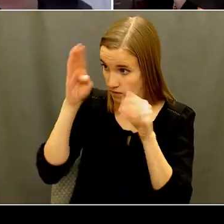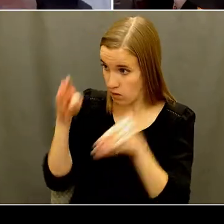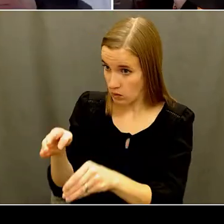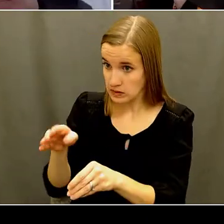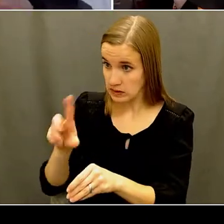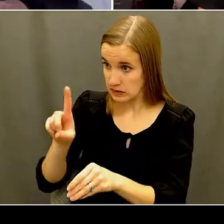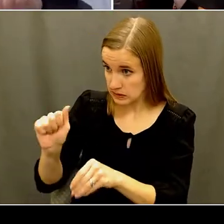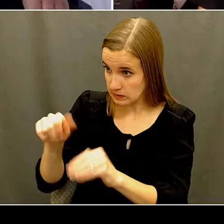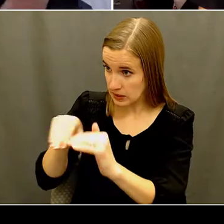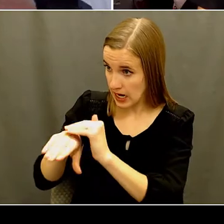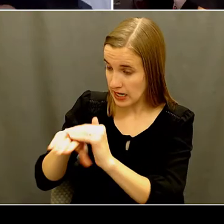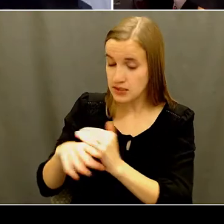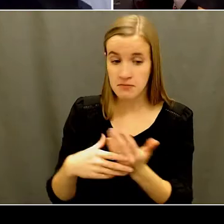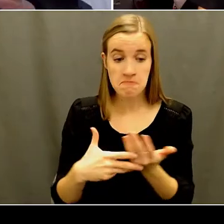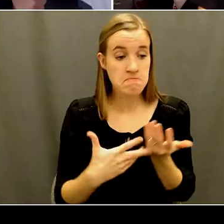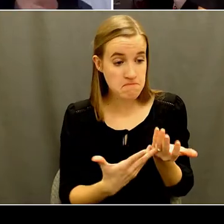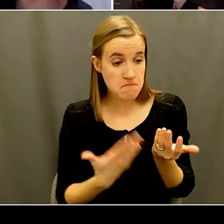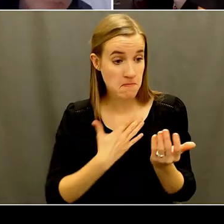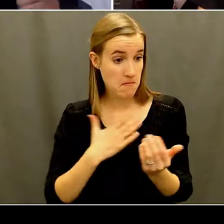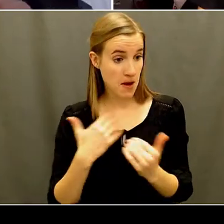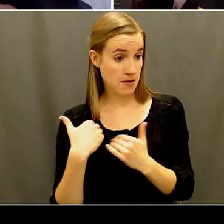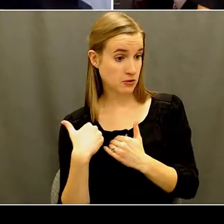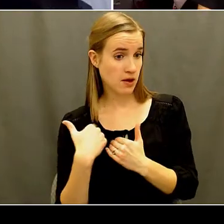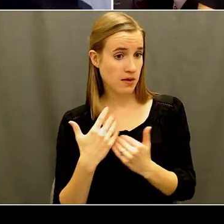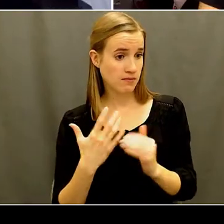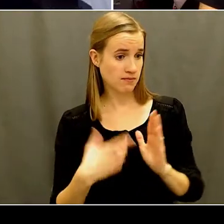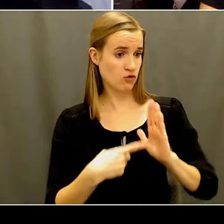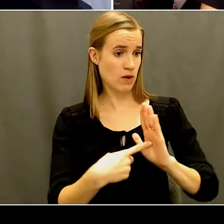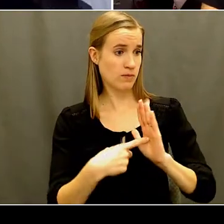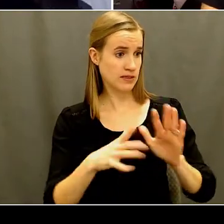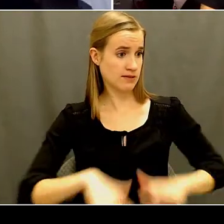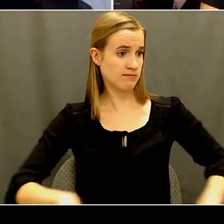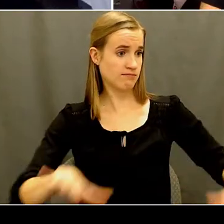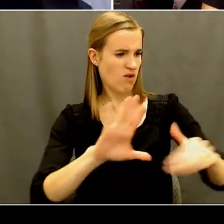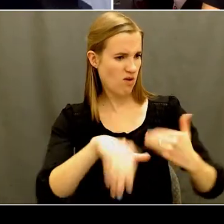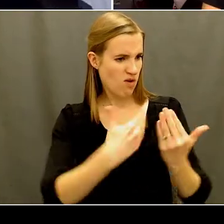at the very end of my term, like, right as the the new president is moving in,